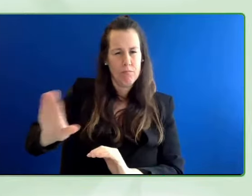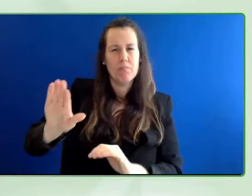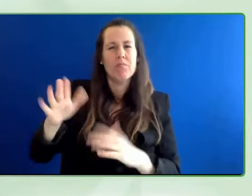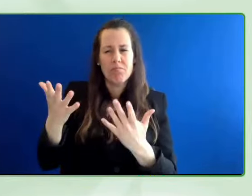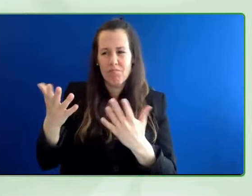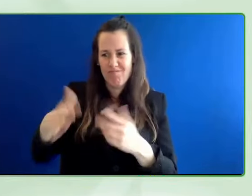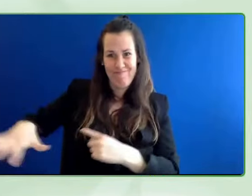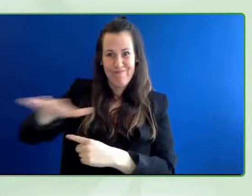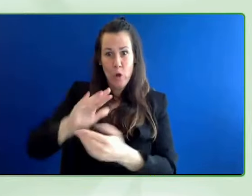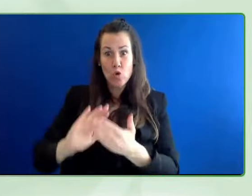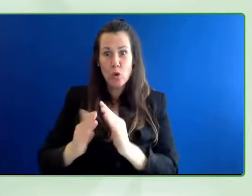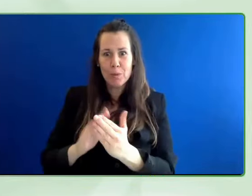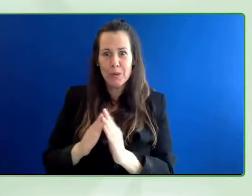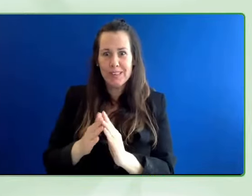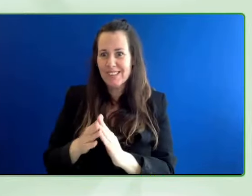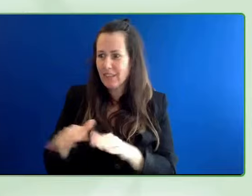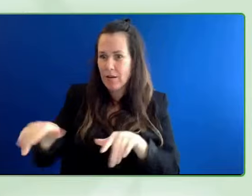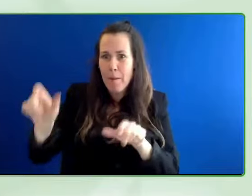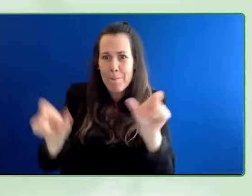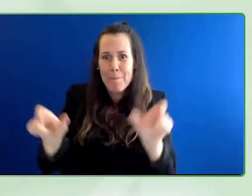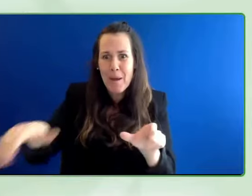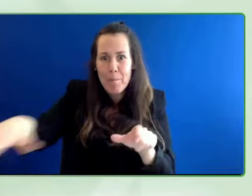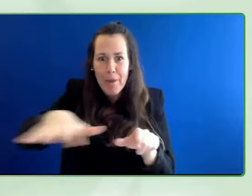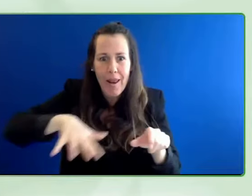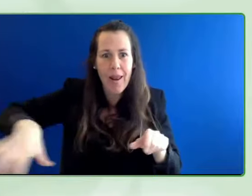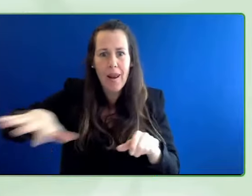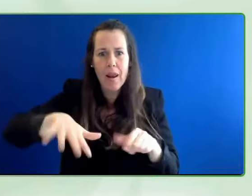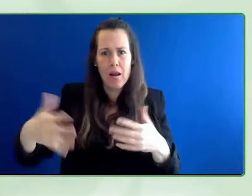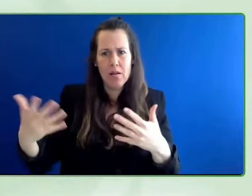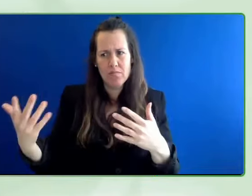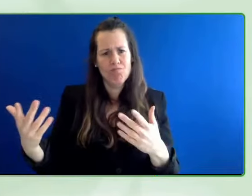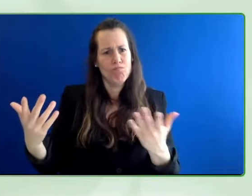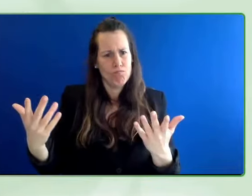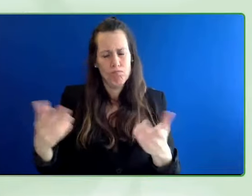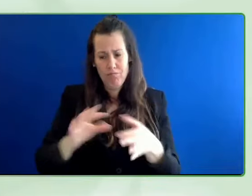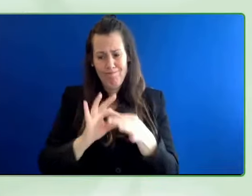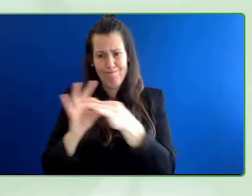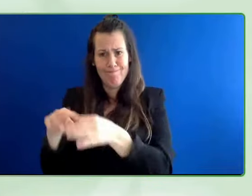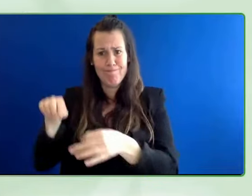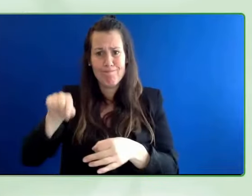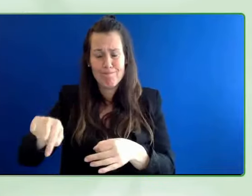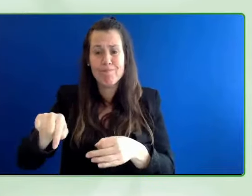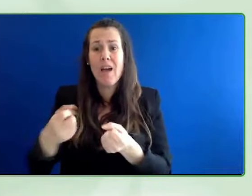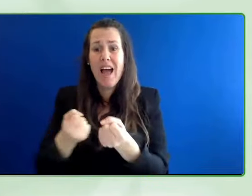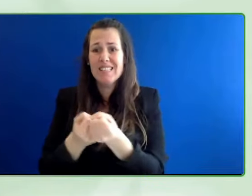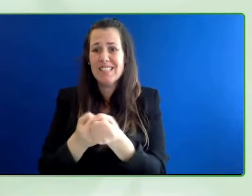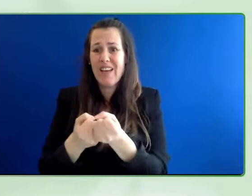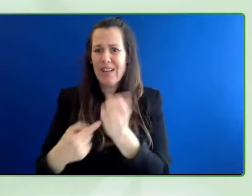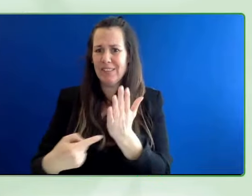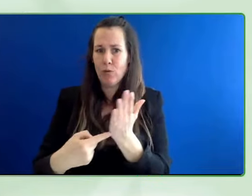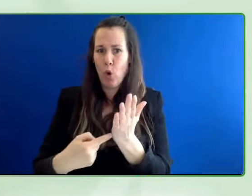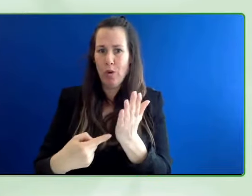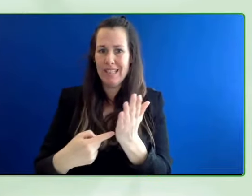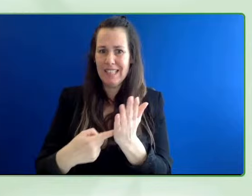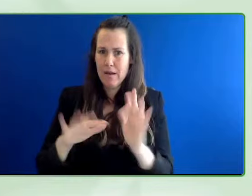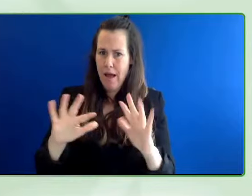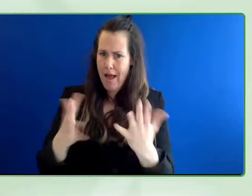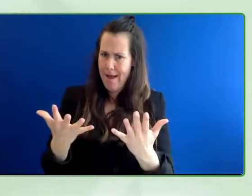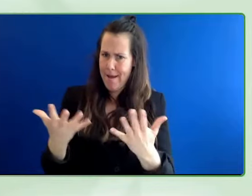of a professional organisation in this field. And we try to address global challenges.